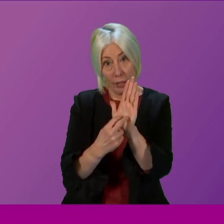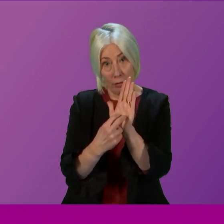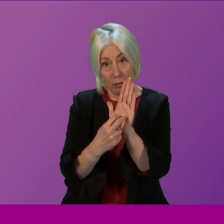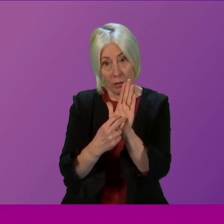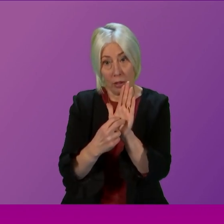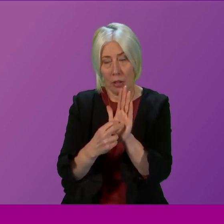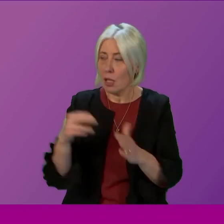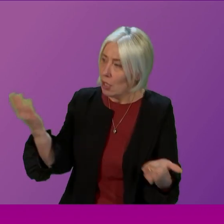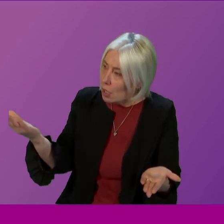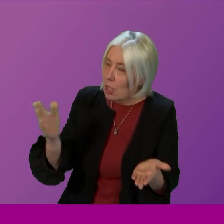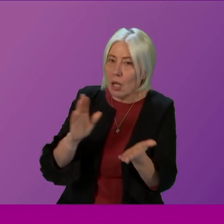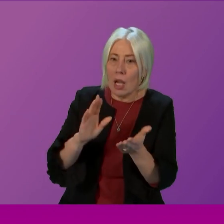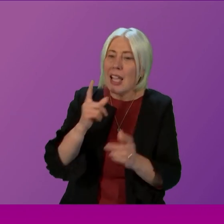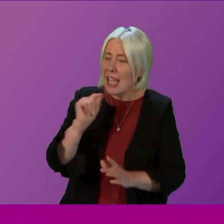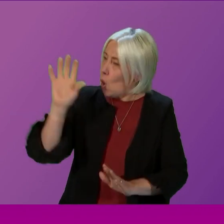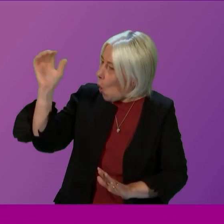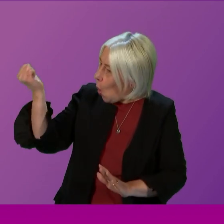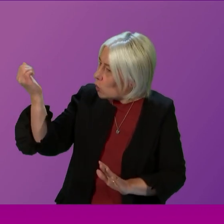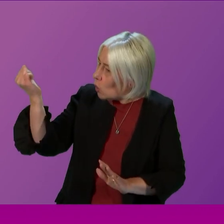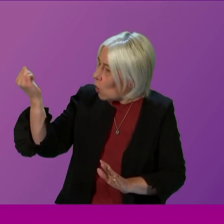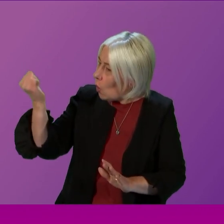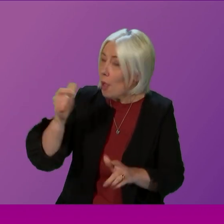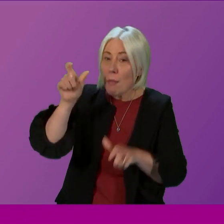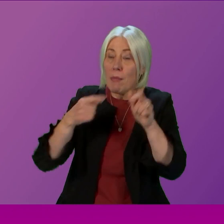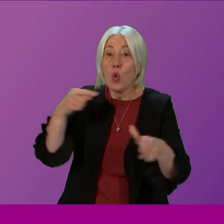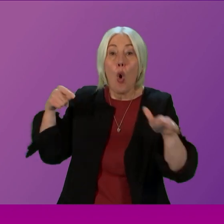Mr Kerr, if you could just give me a moment. Members who are leaving the chamber should do